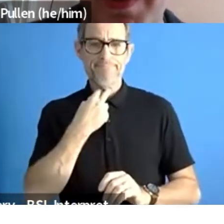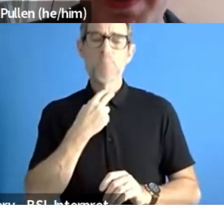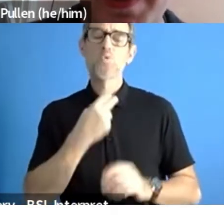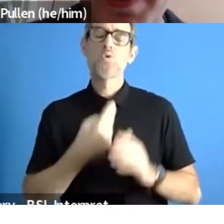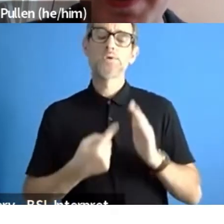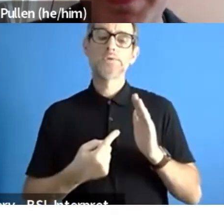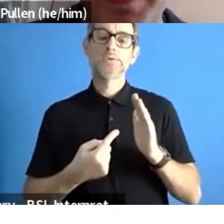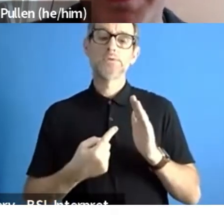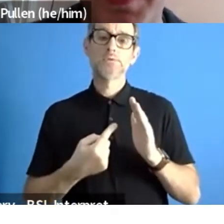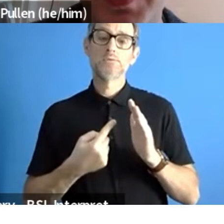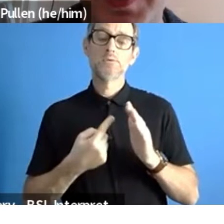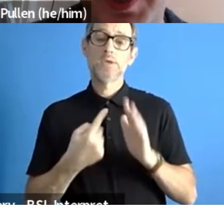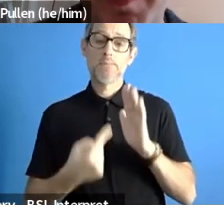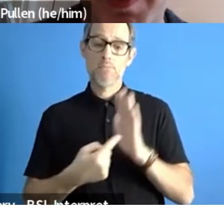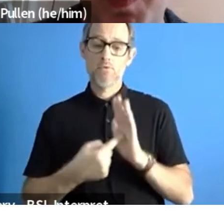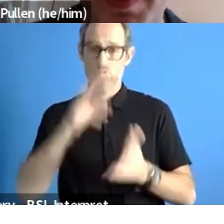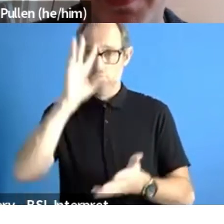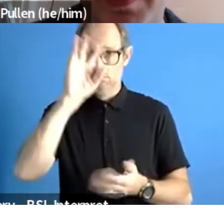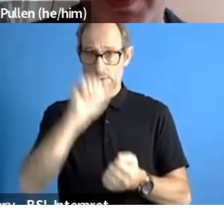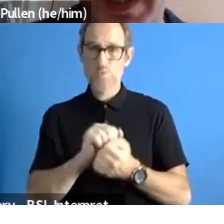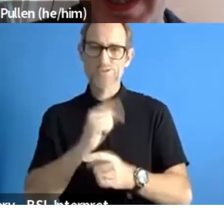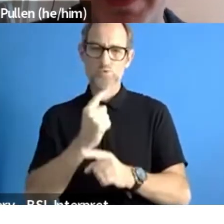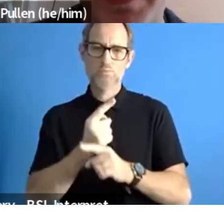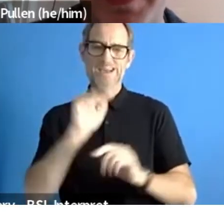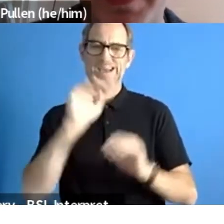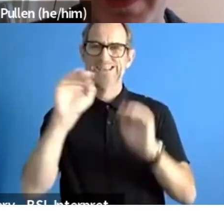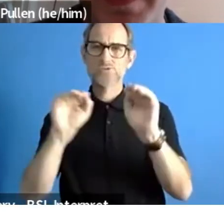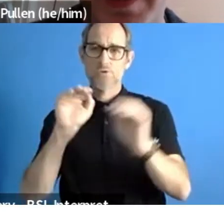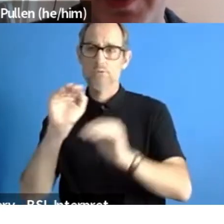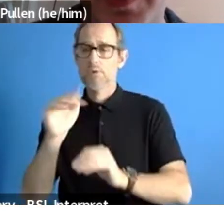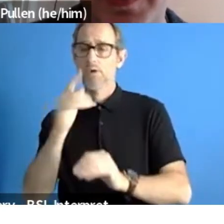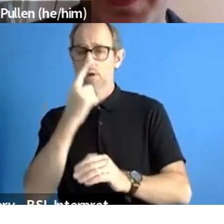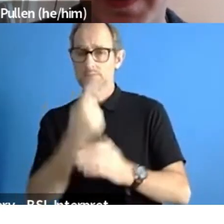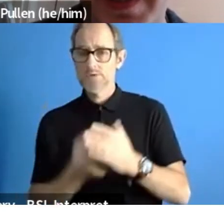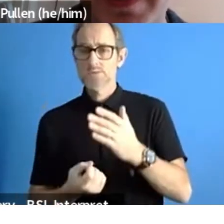remember that these are issue s that come up when you look at just a single